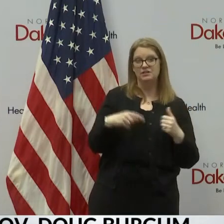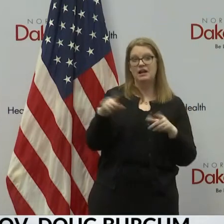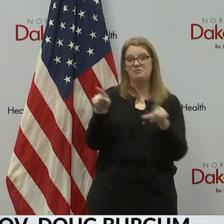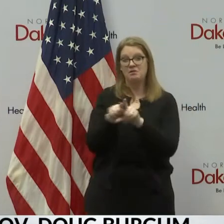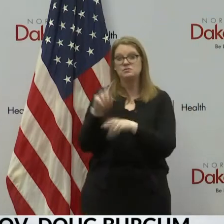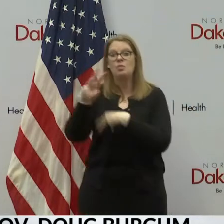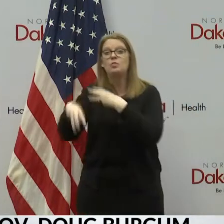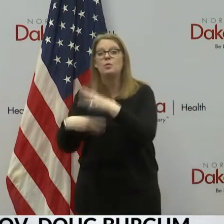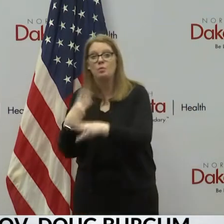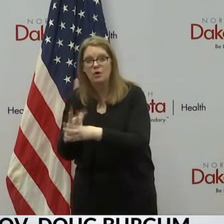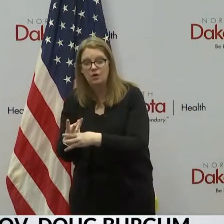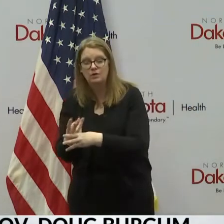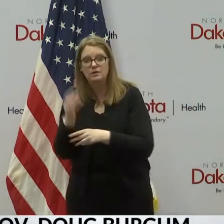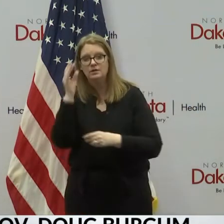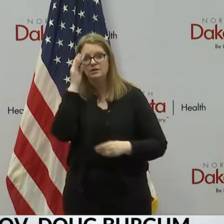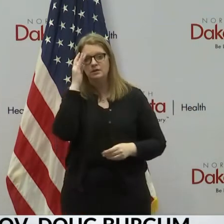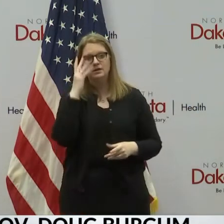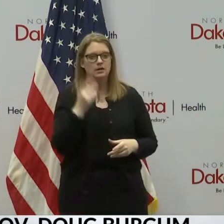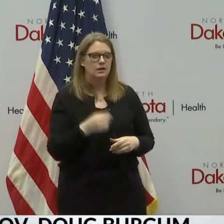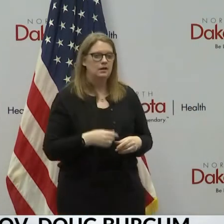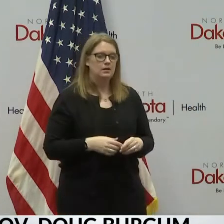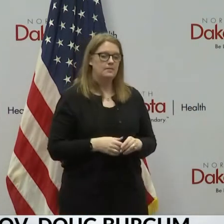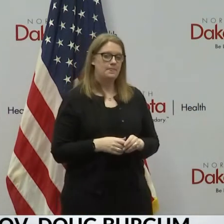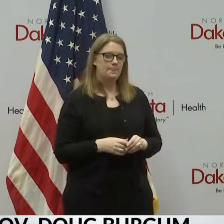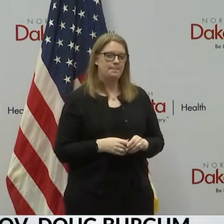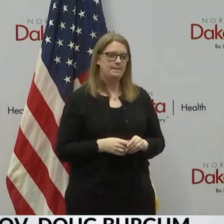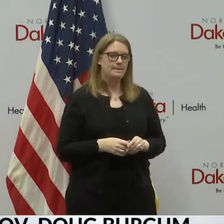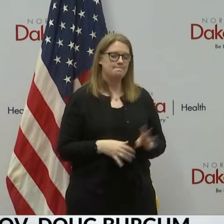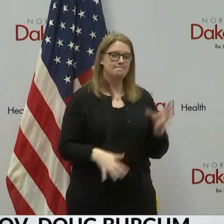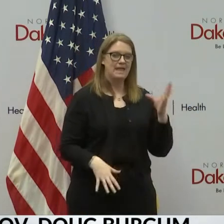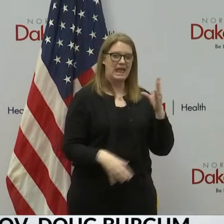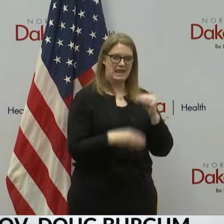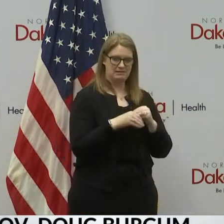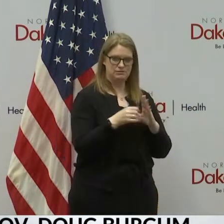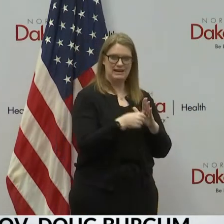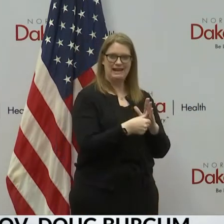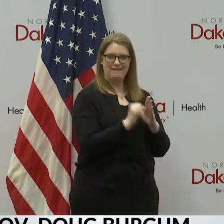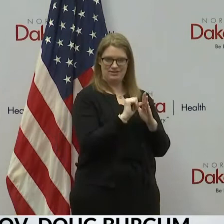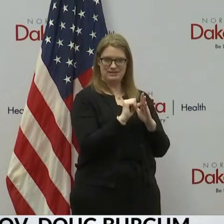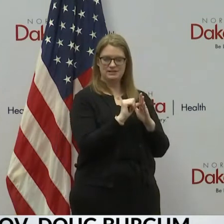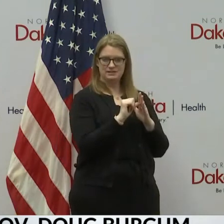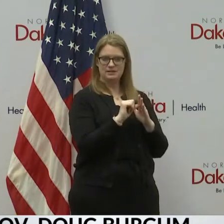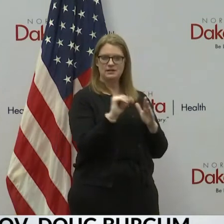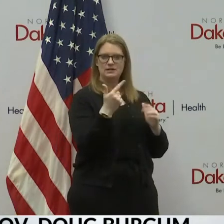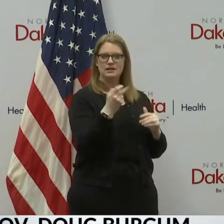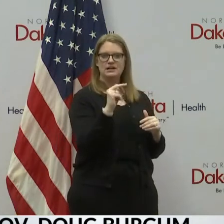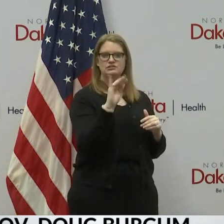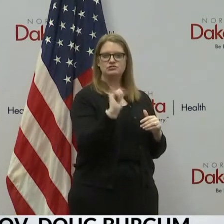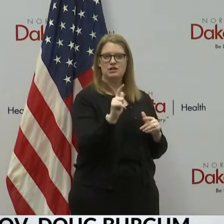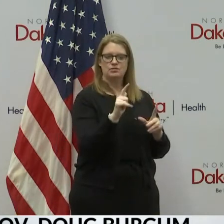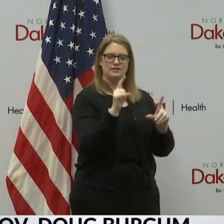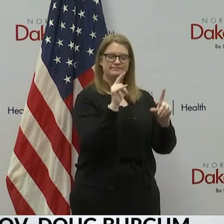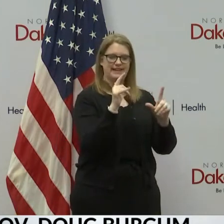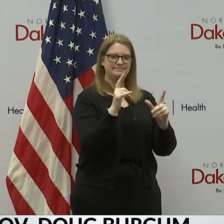THE PUBLIC HEALTH OF OUR NATION AND THE WORLD. AND LASTLY, I ALSO WANT TO PUT